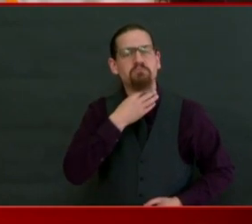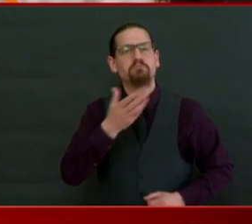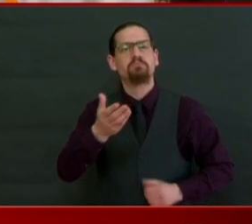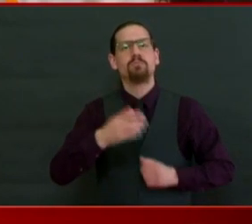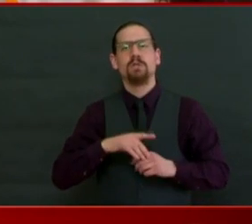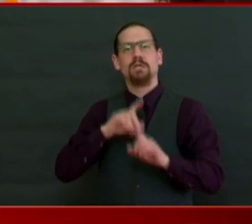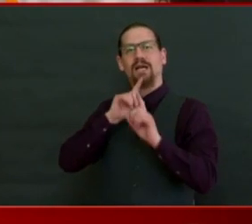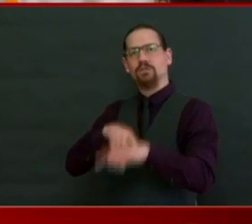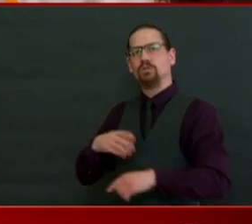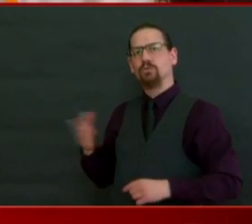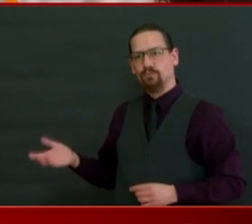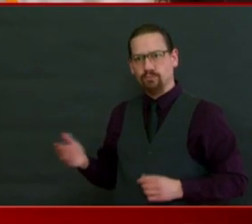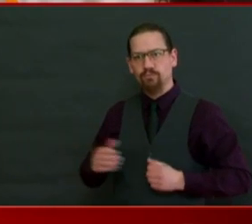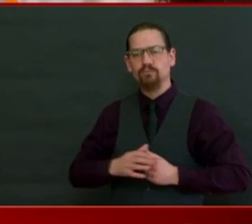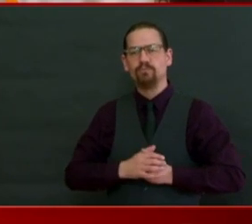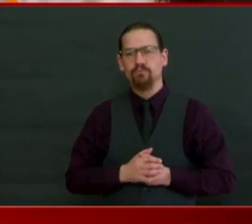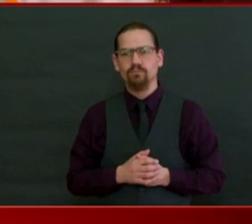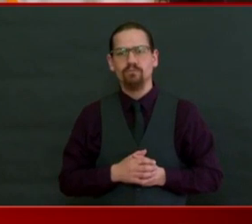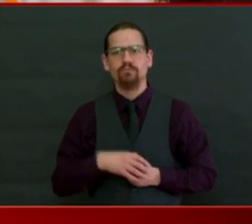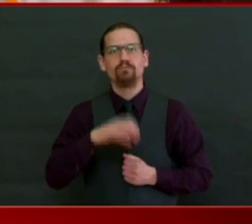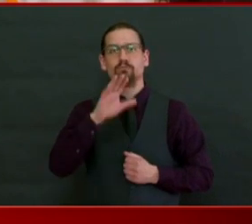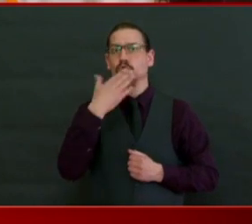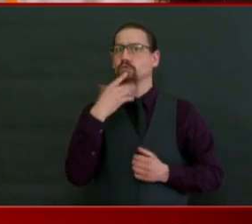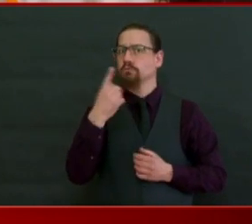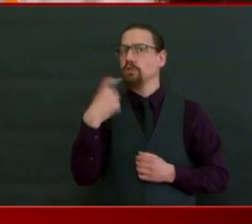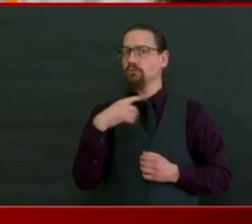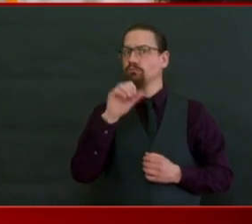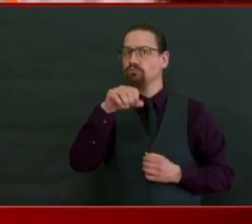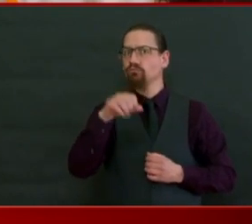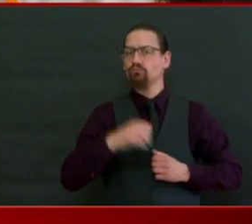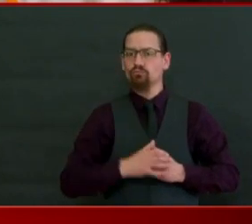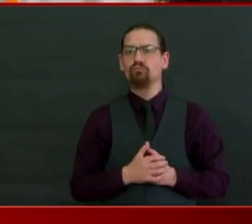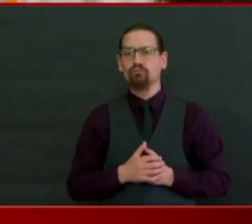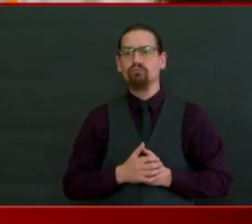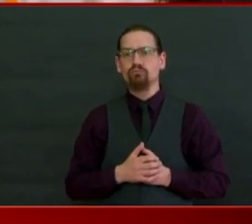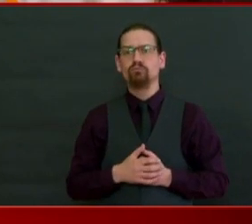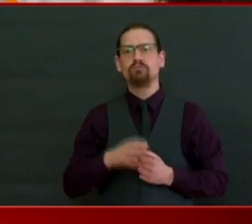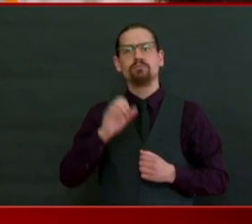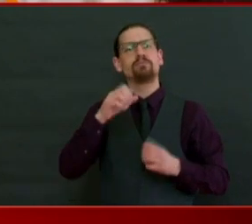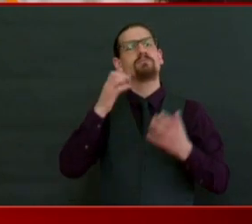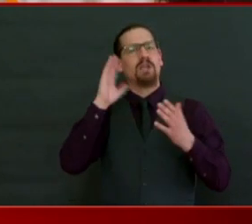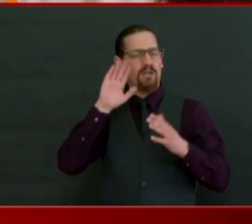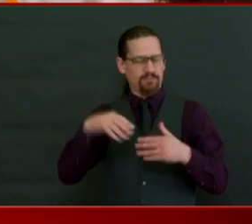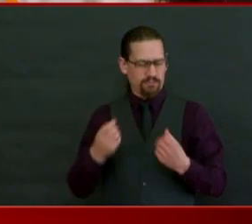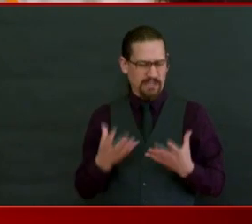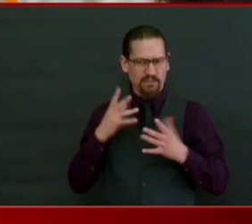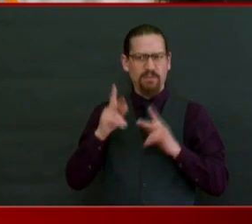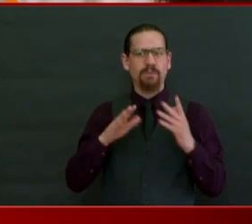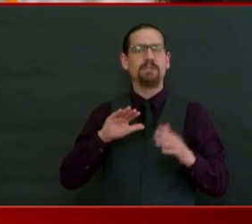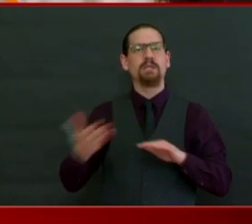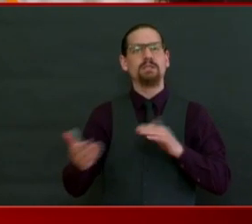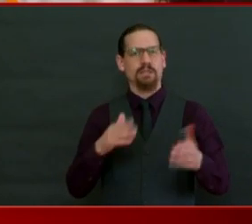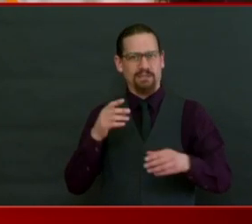IT'S A TOUGH QUESTION. THERE IS A MIX IN TERMS OF WHERE THE UNFORTUNATE DEATHS ARE HAPPENING.